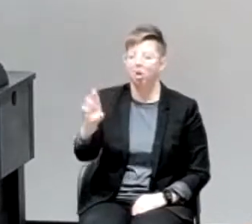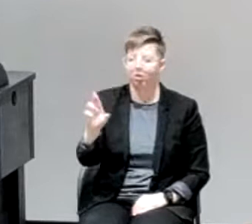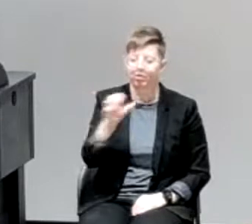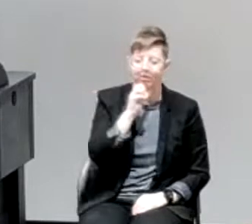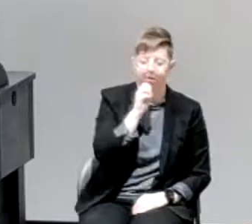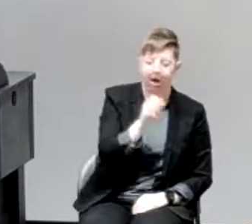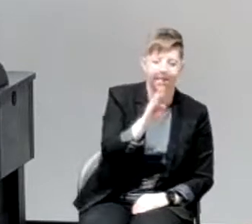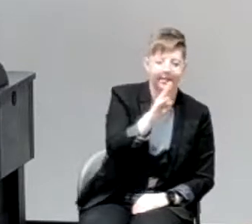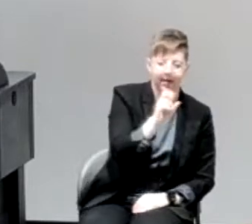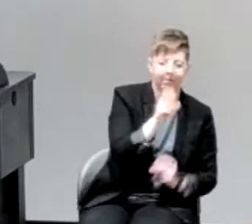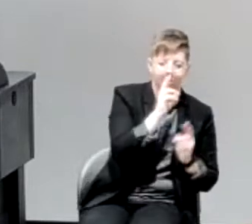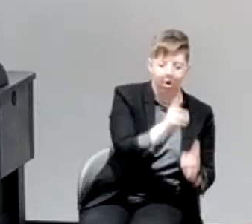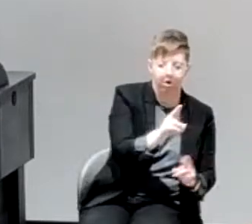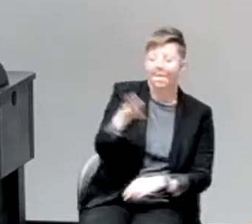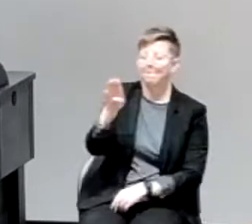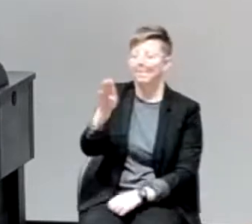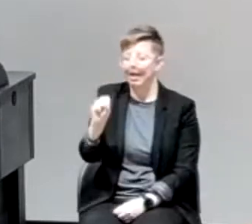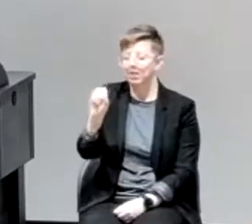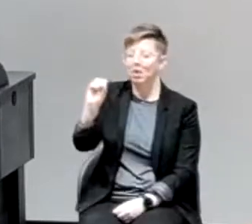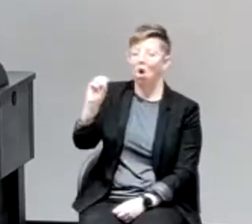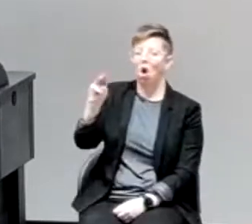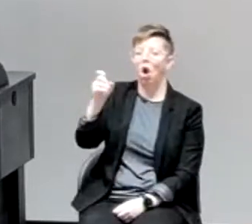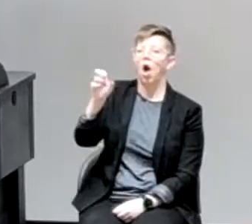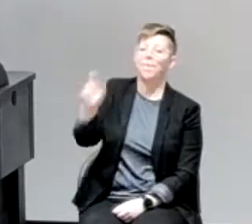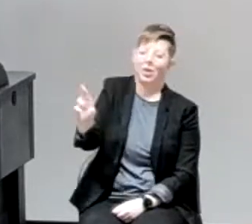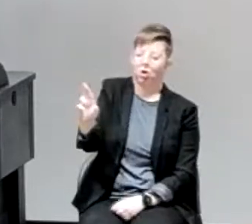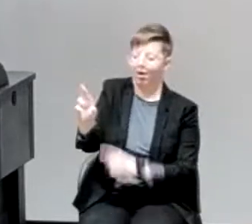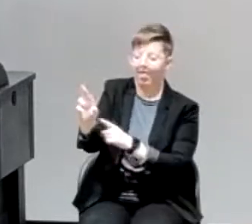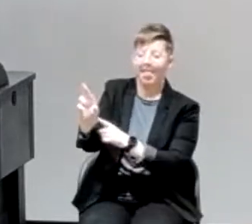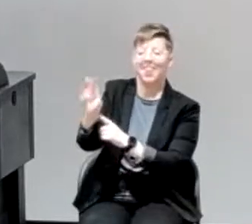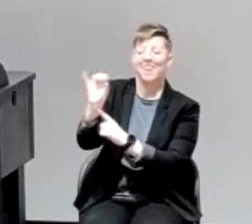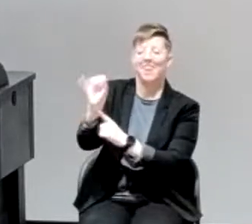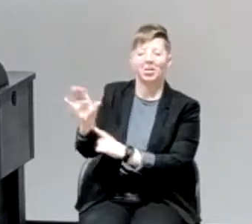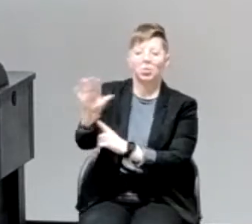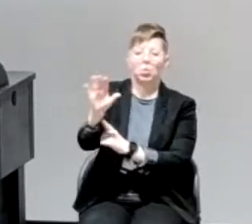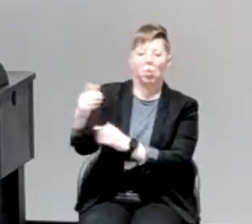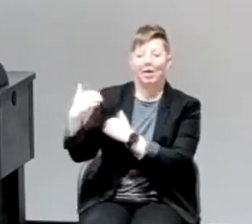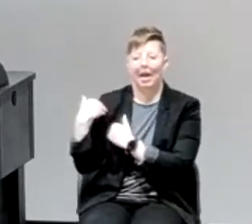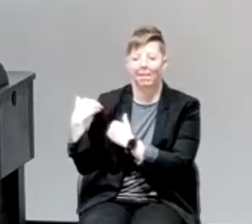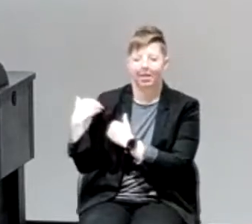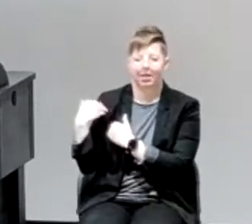What I have admired is what you have created out here is you tend